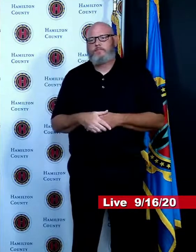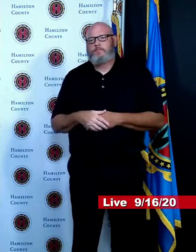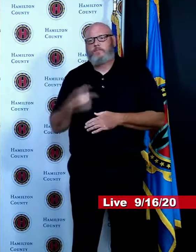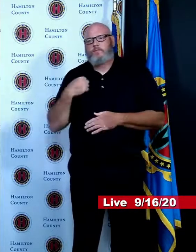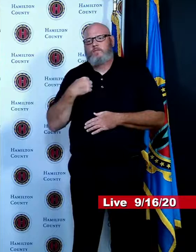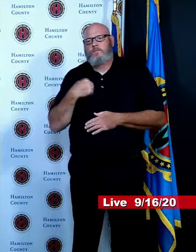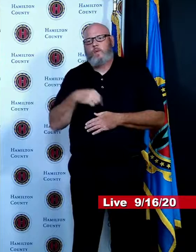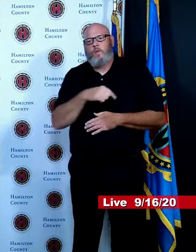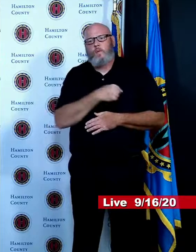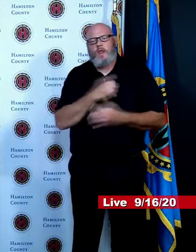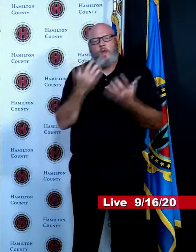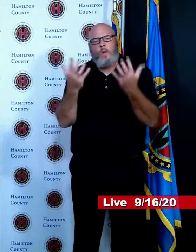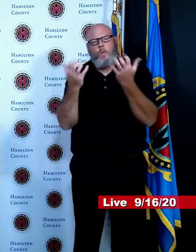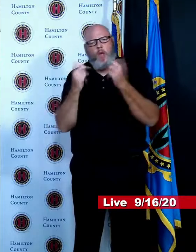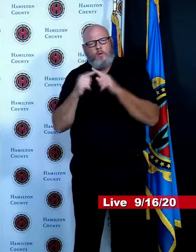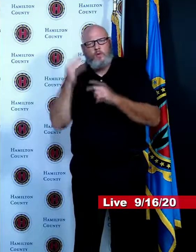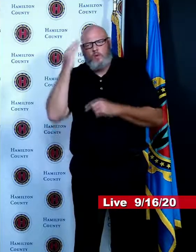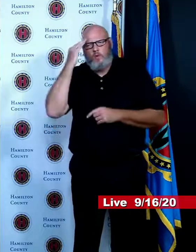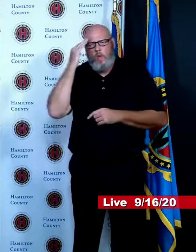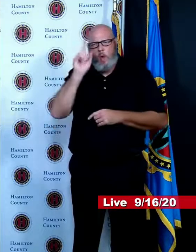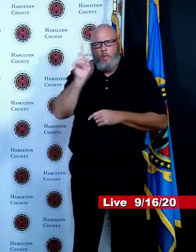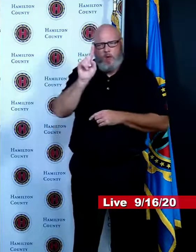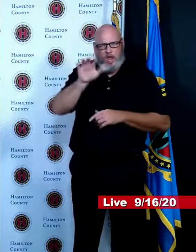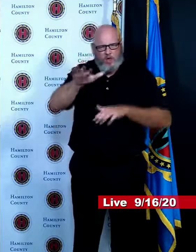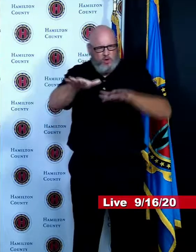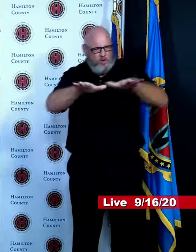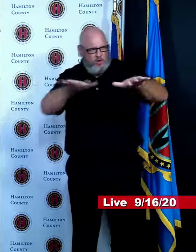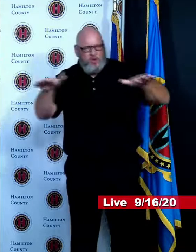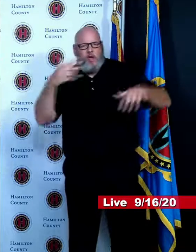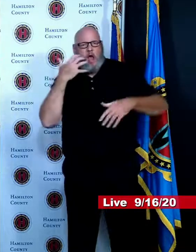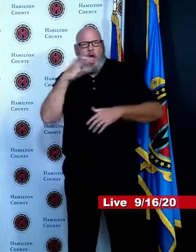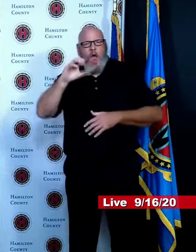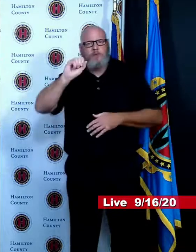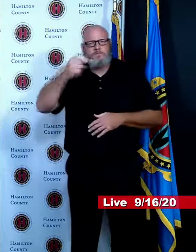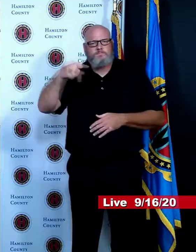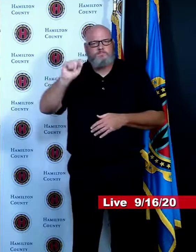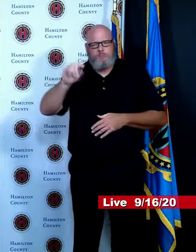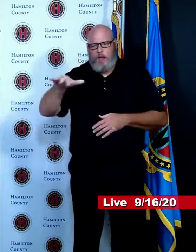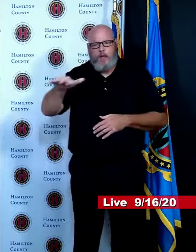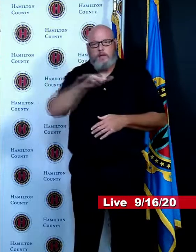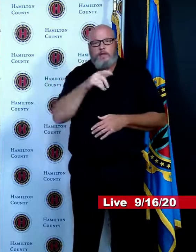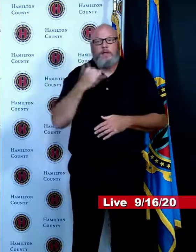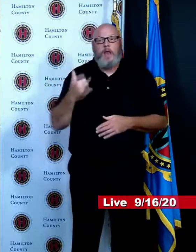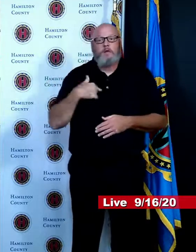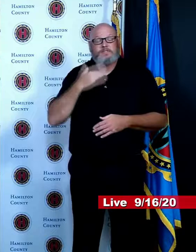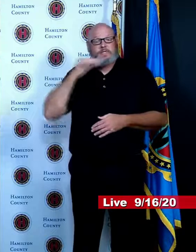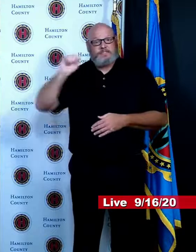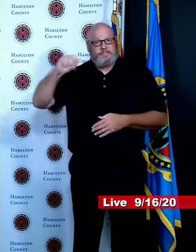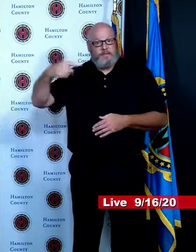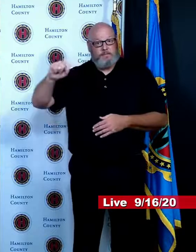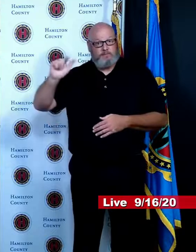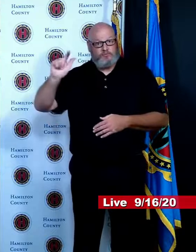coming up September 27th October 3rd and October 10th and 13th